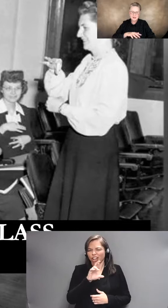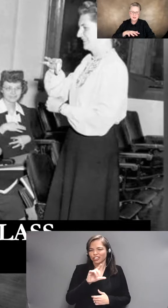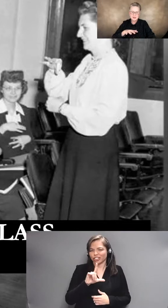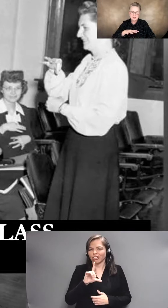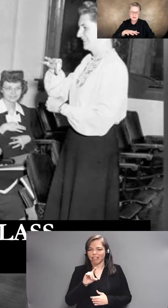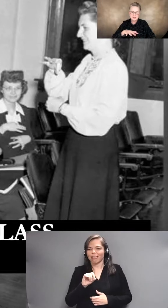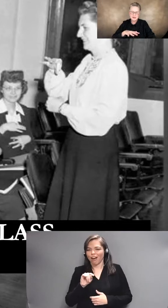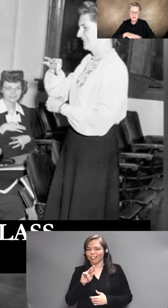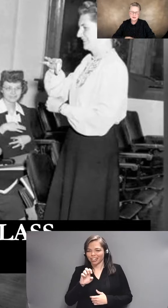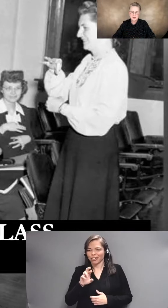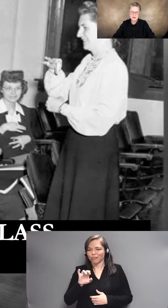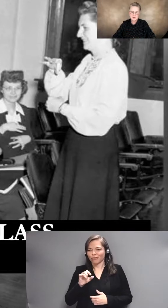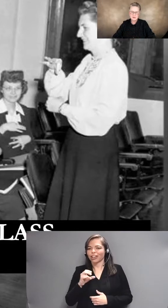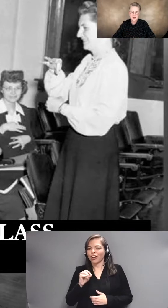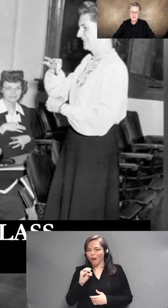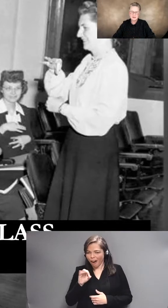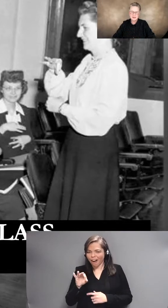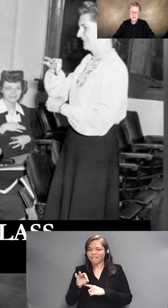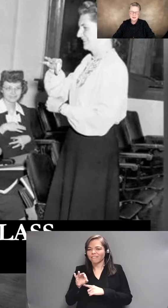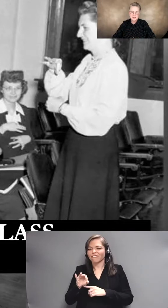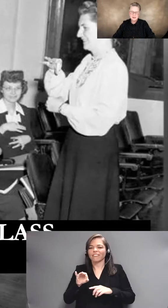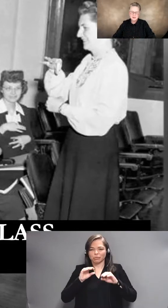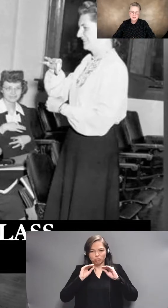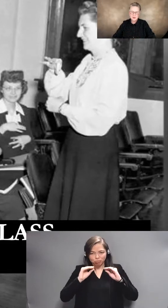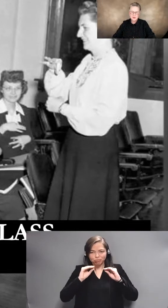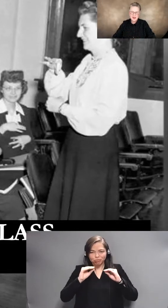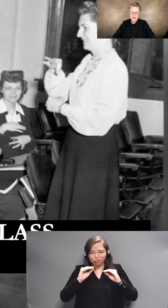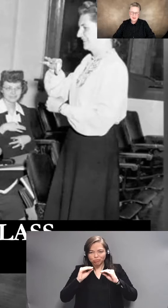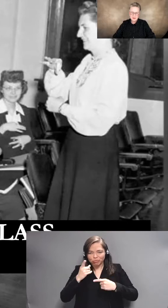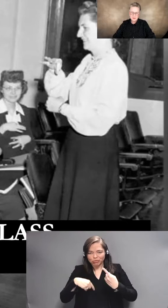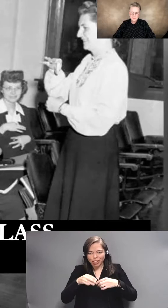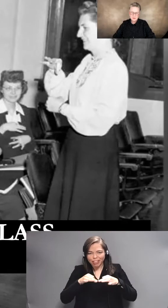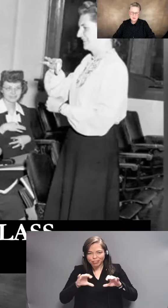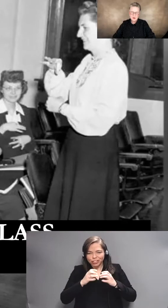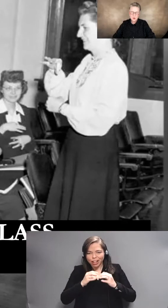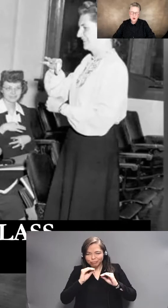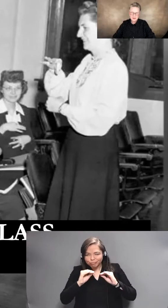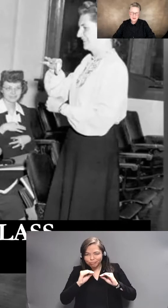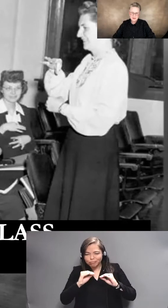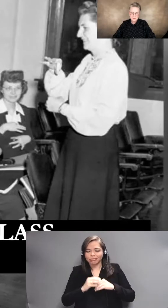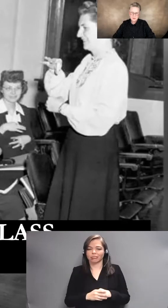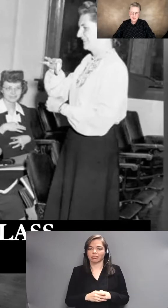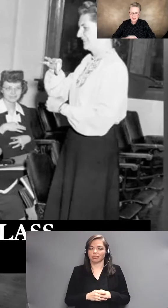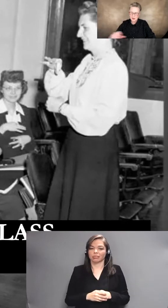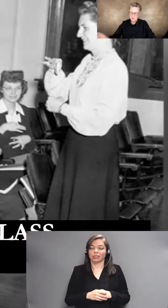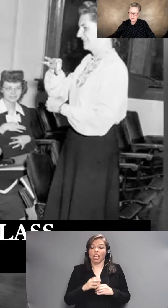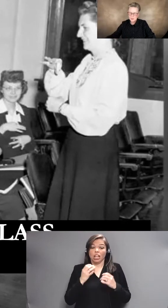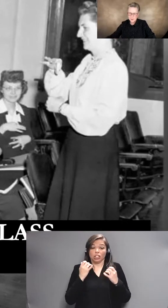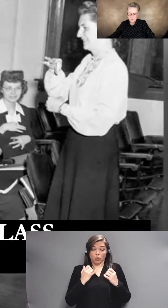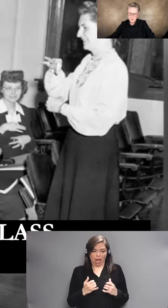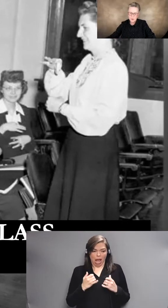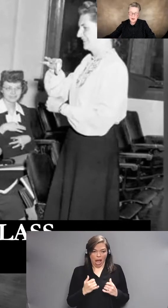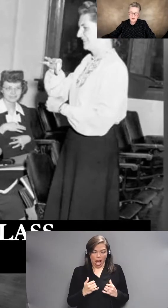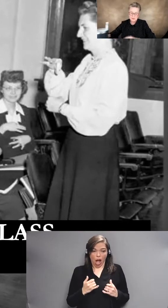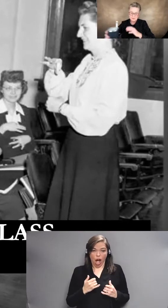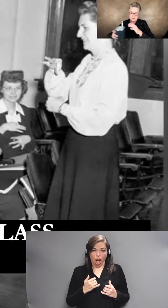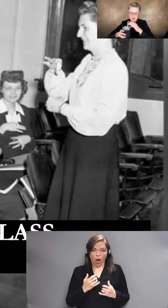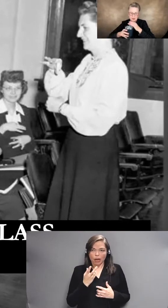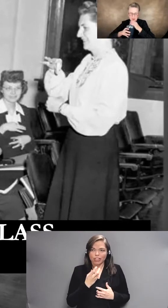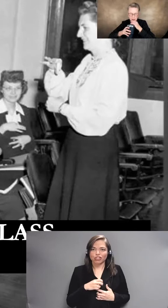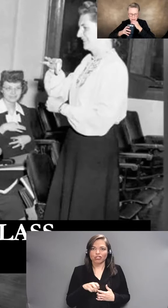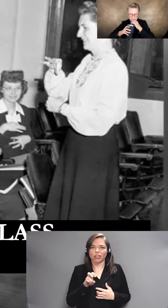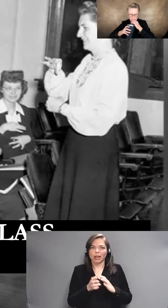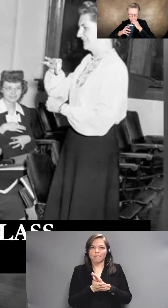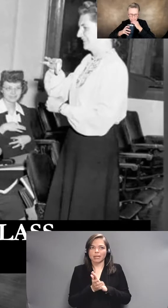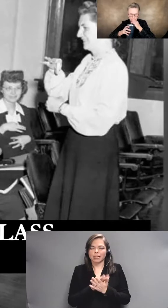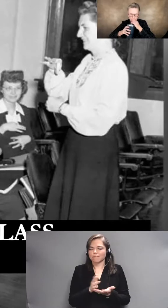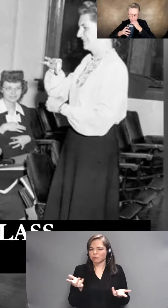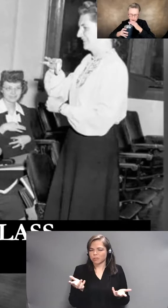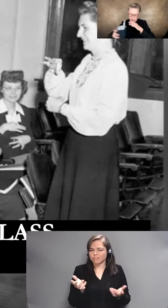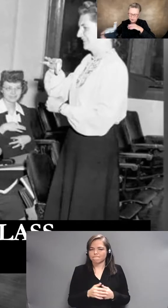she is teaching that sign language class, so then the quest became . . . well